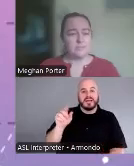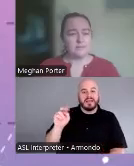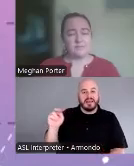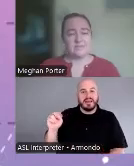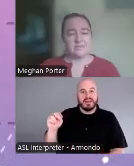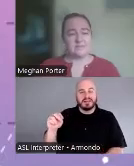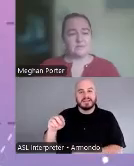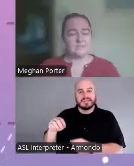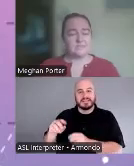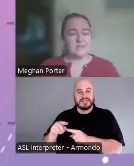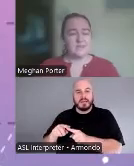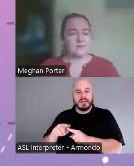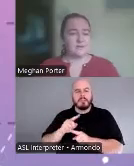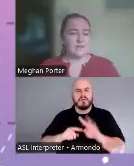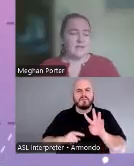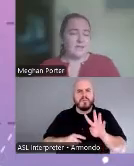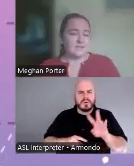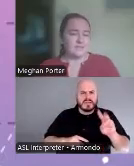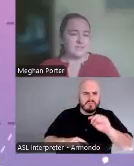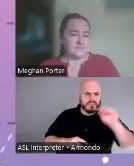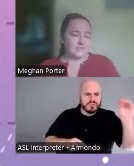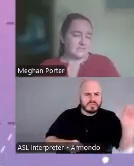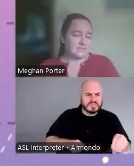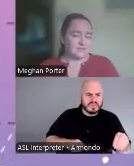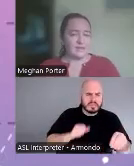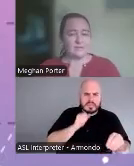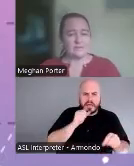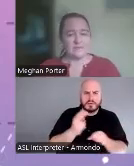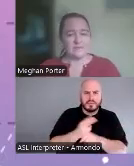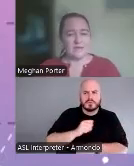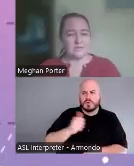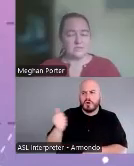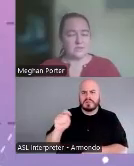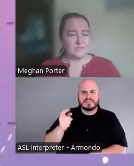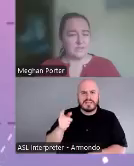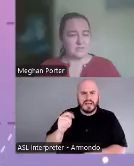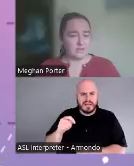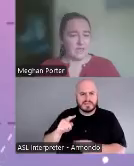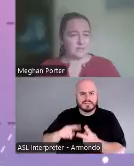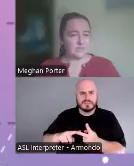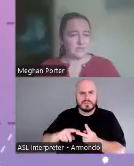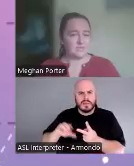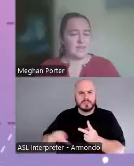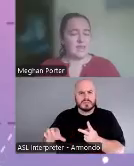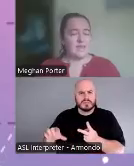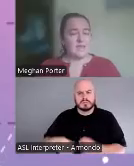but 47% of them, or 66, did not use alt text or captions.